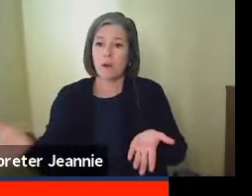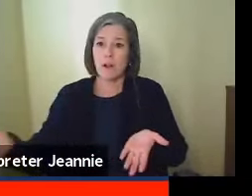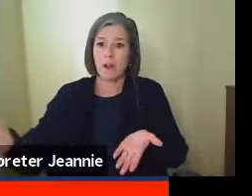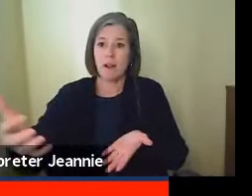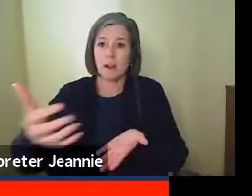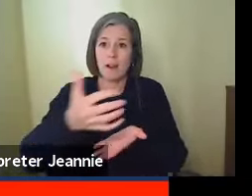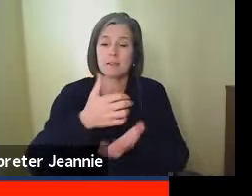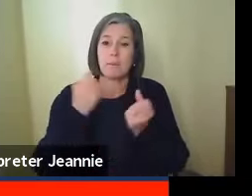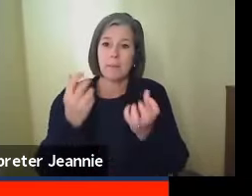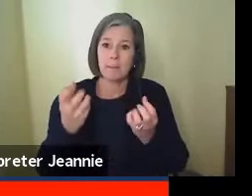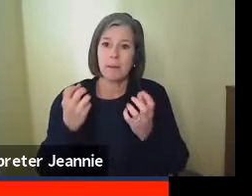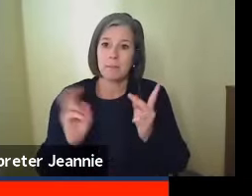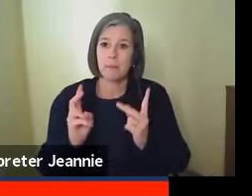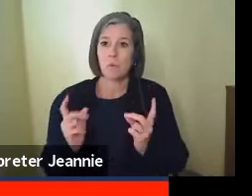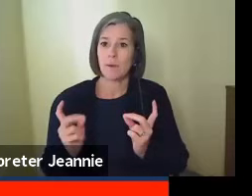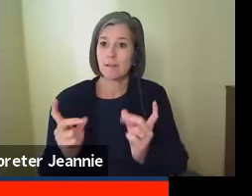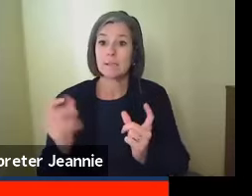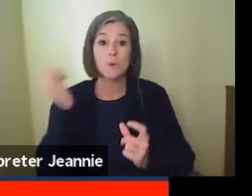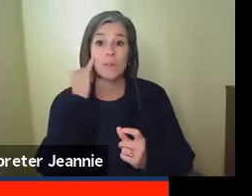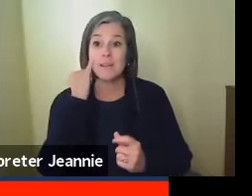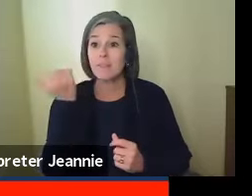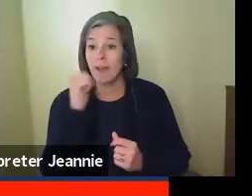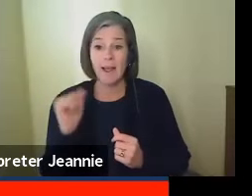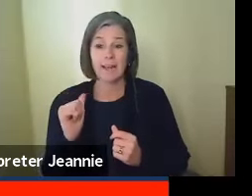very, very quickly so if there is ever any kind of signal that